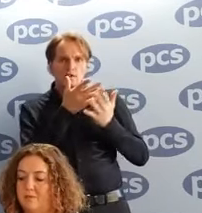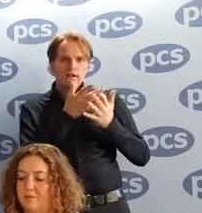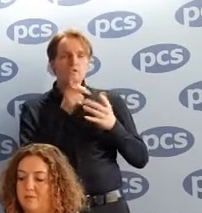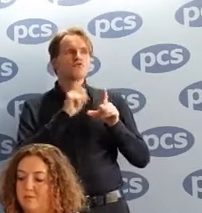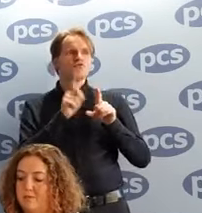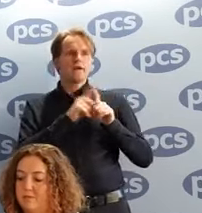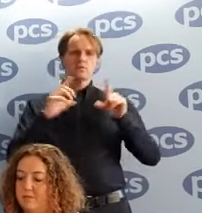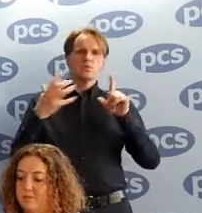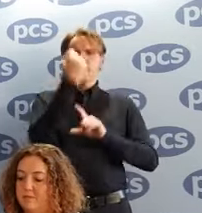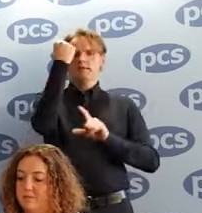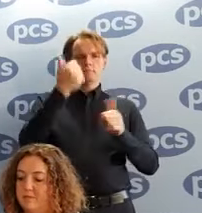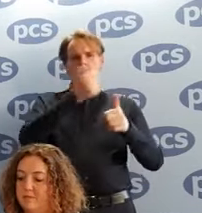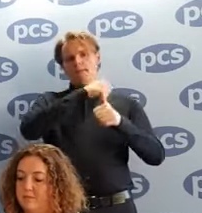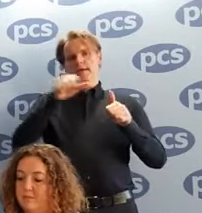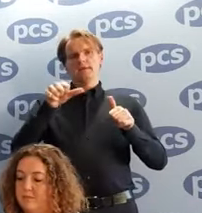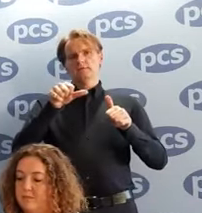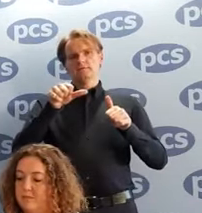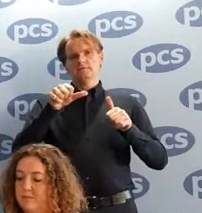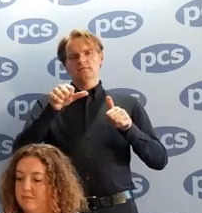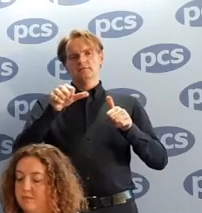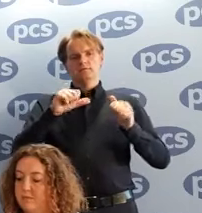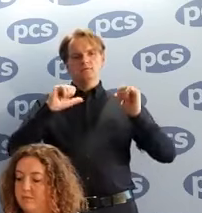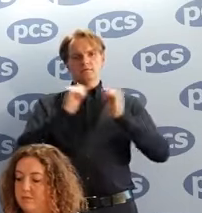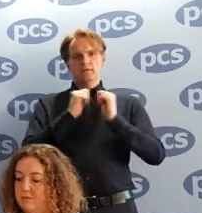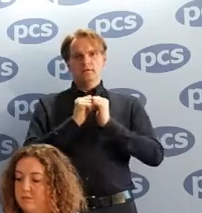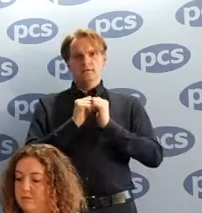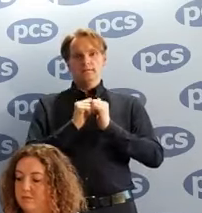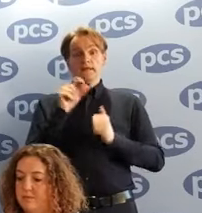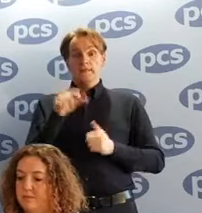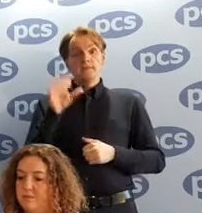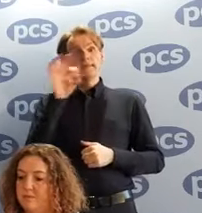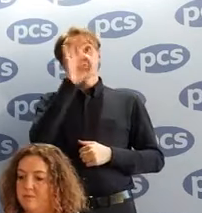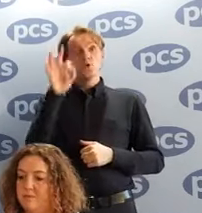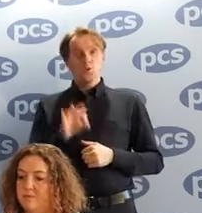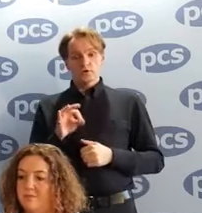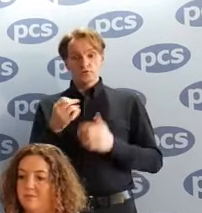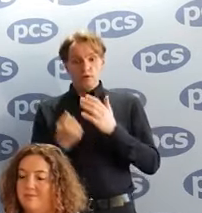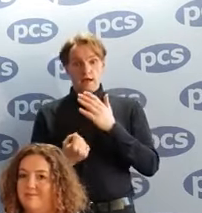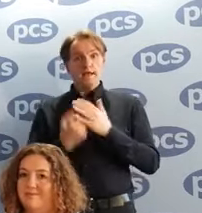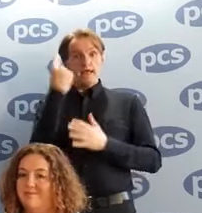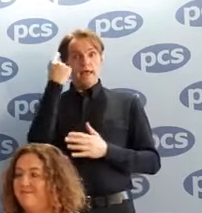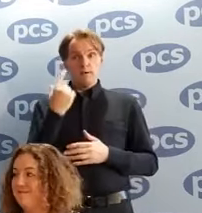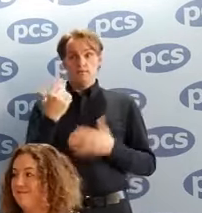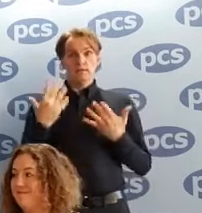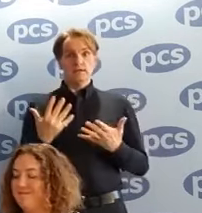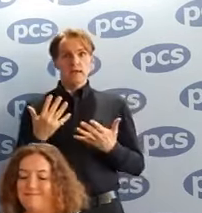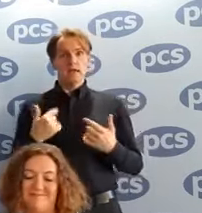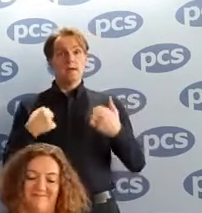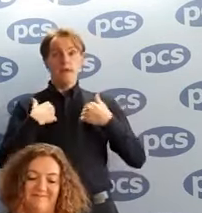terms that we can. And this questions come up today is funny enough Janice because earlier on we were at the Treasury having negotiations on the